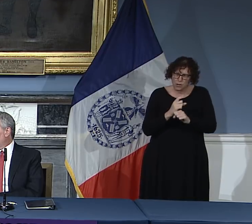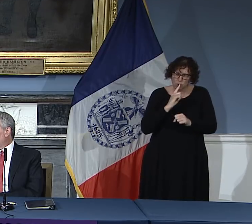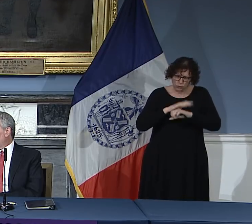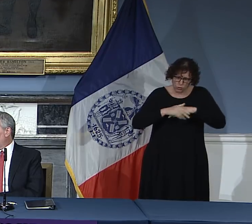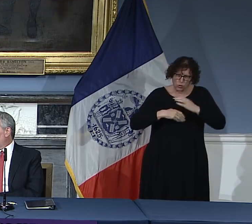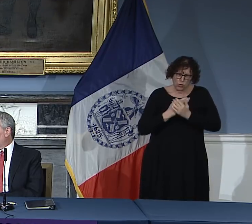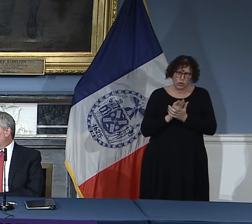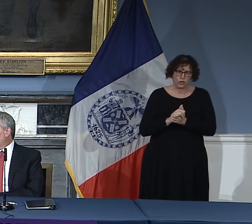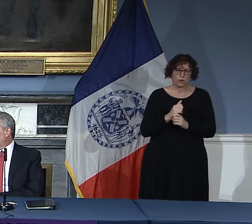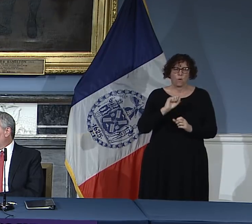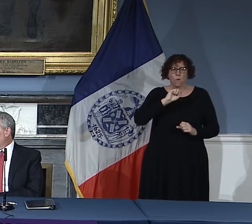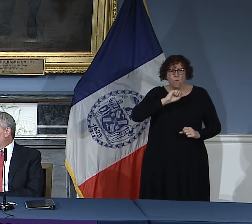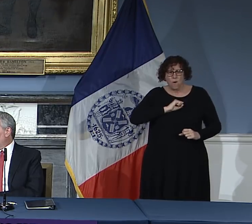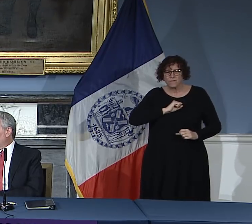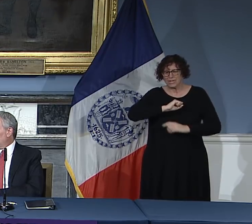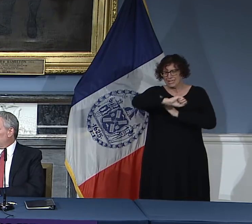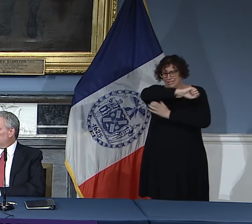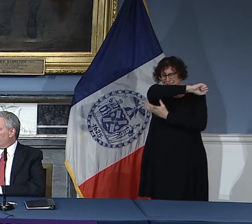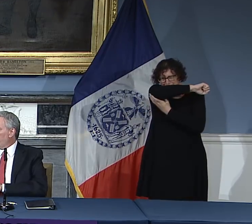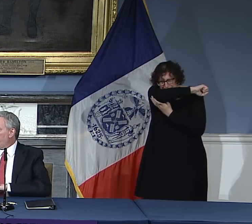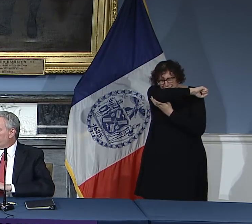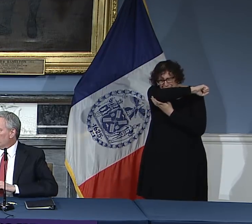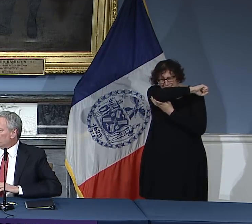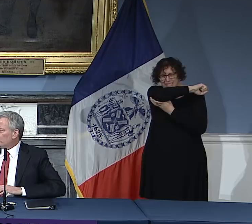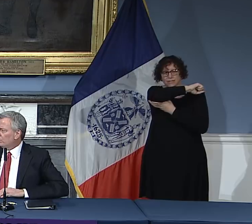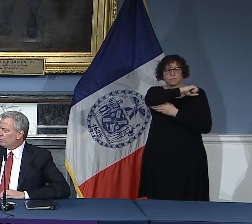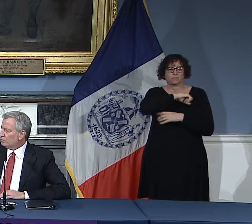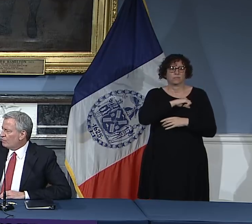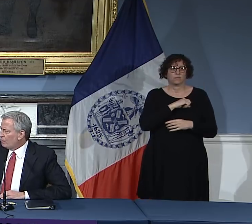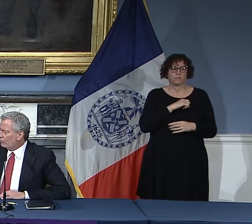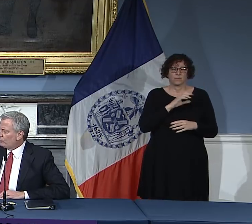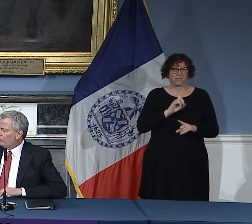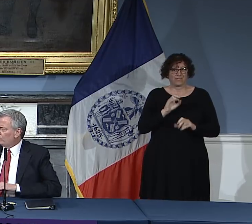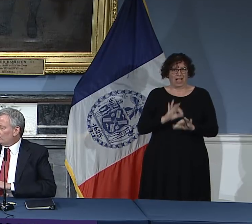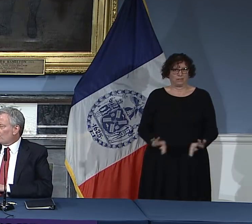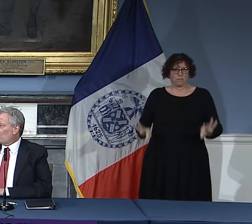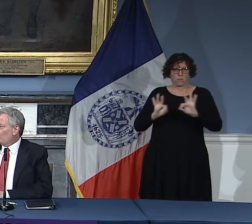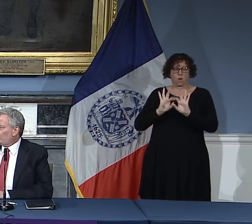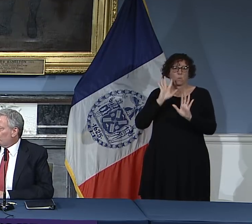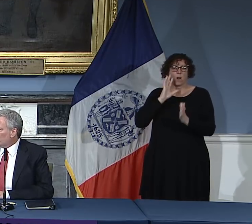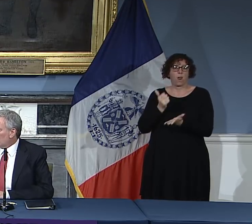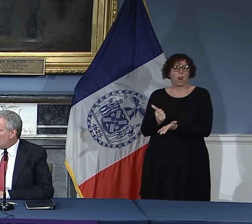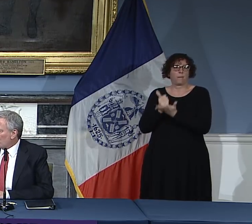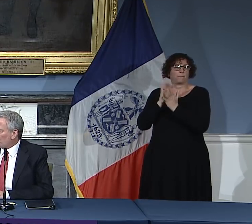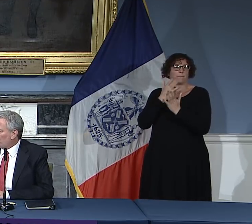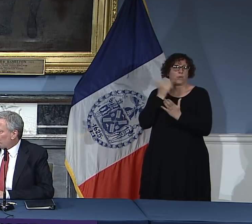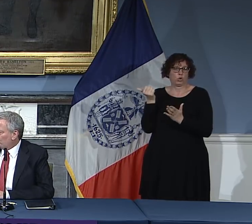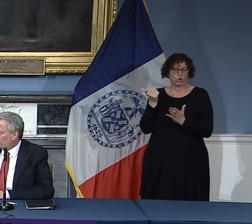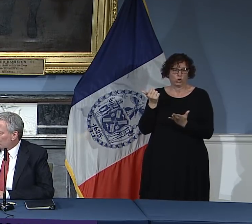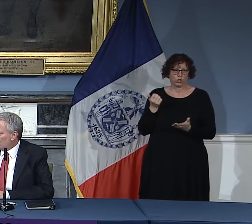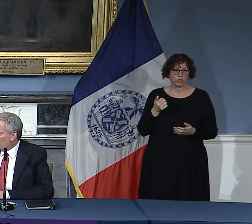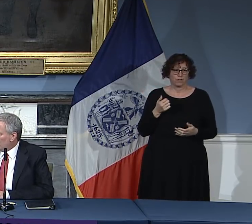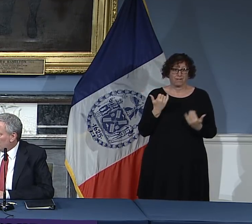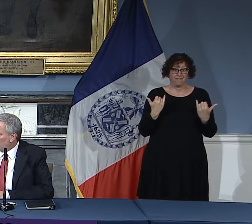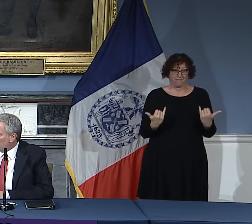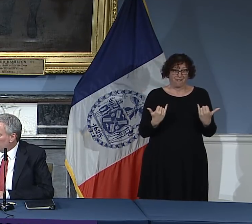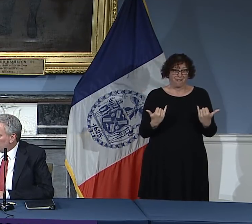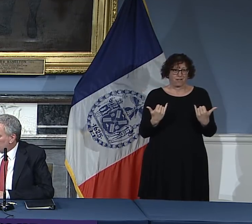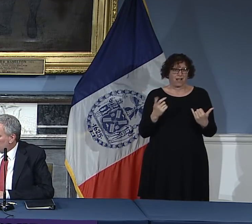WITH HAND HYGIENE, COVERING OUROU MTHANS D NOS ESWNHE WE COUGH AND SNEEZE. BUT THE REALITY